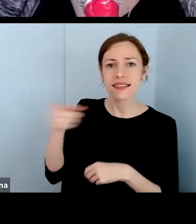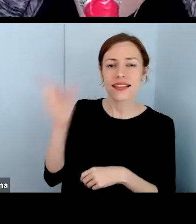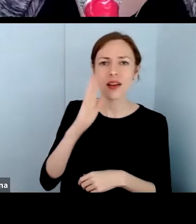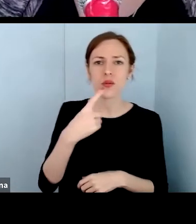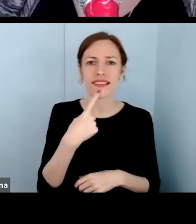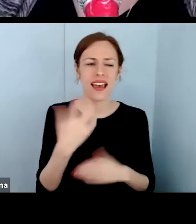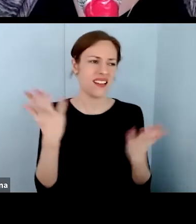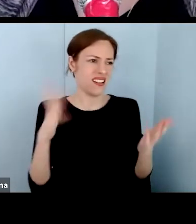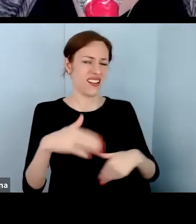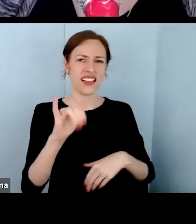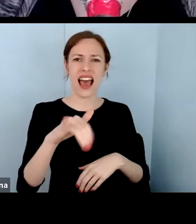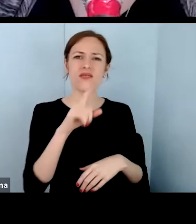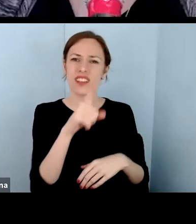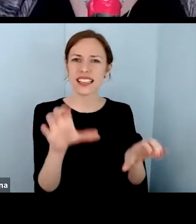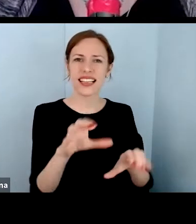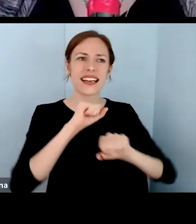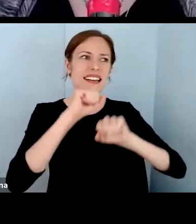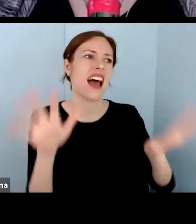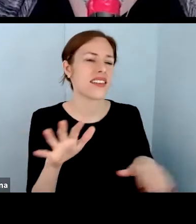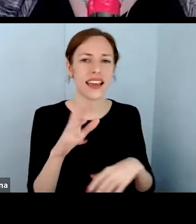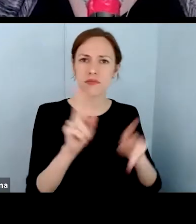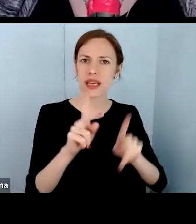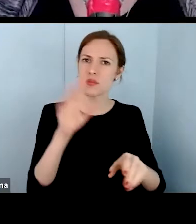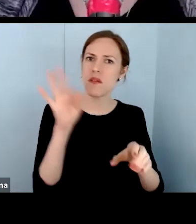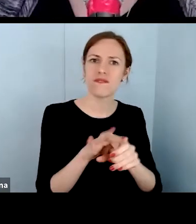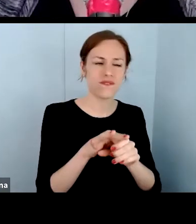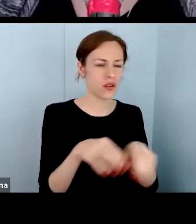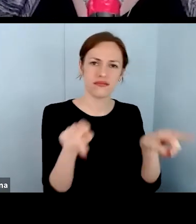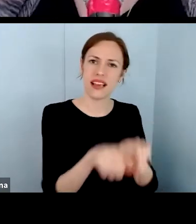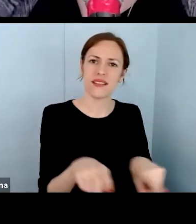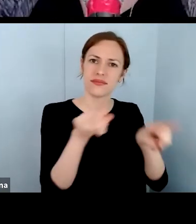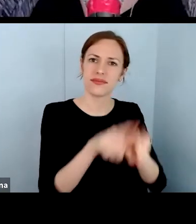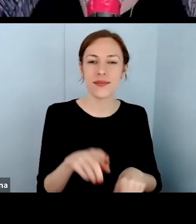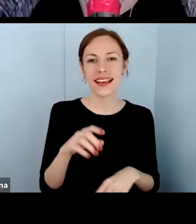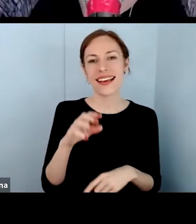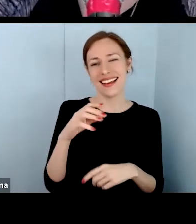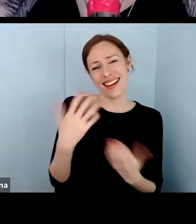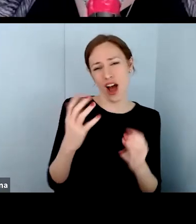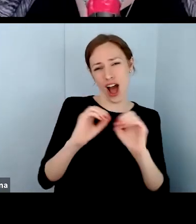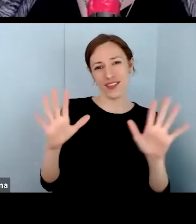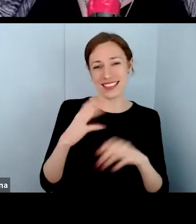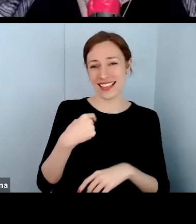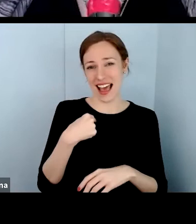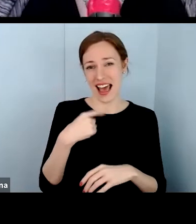And like that's my impression of a political scientist because you can tell I've had it up to here with these guys.